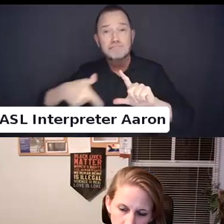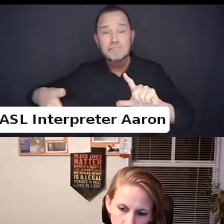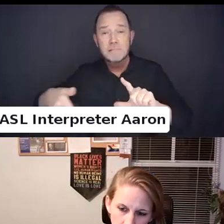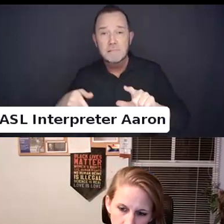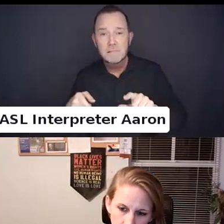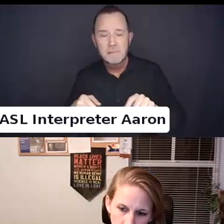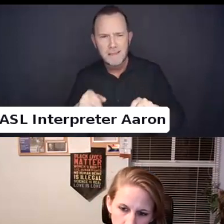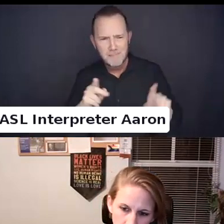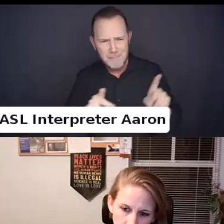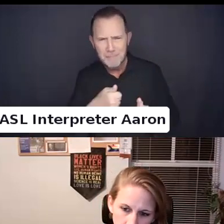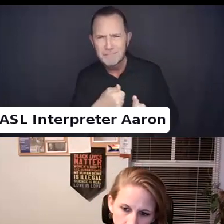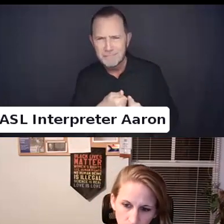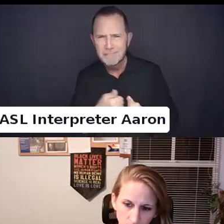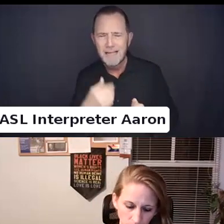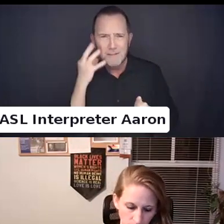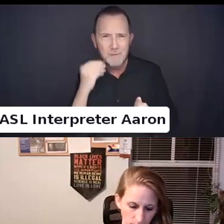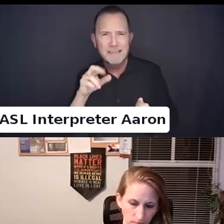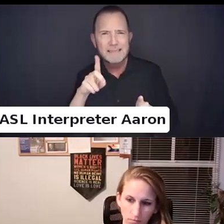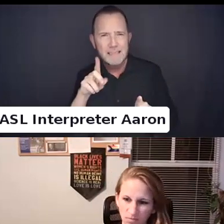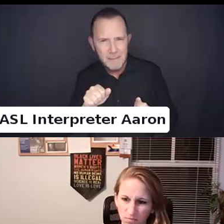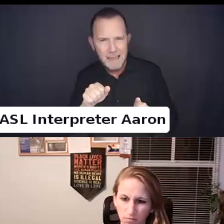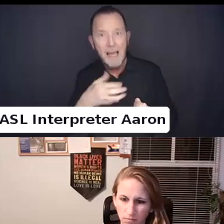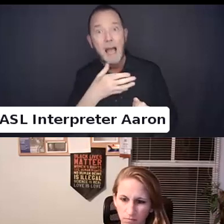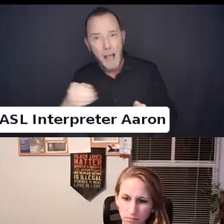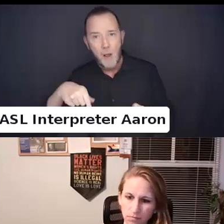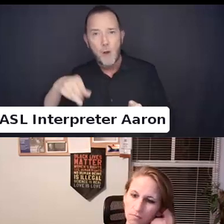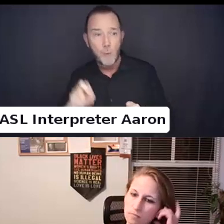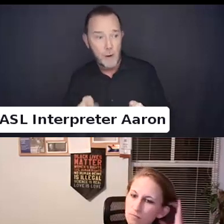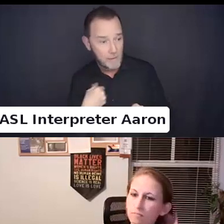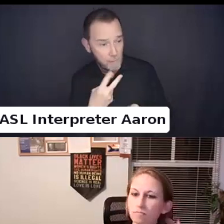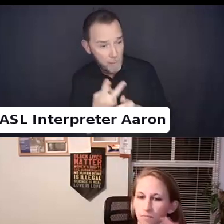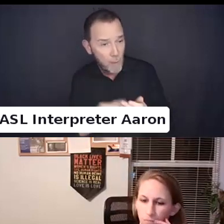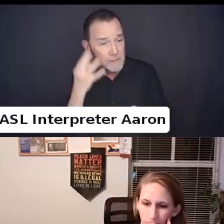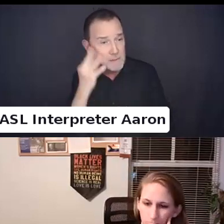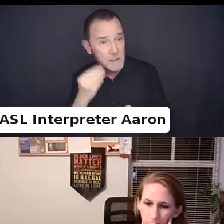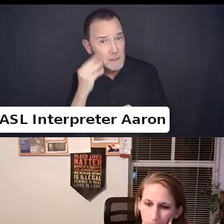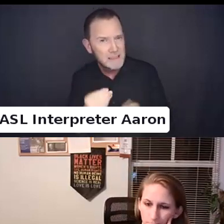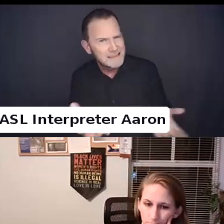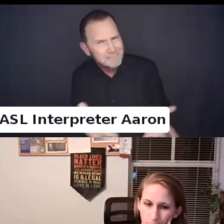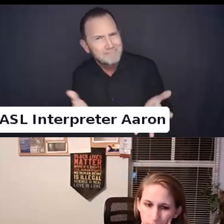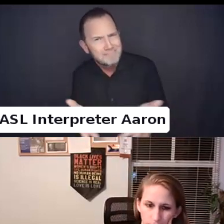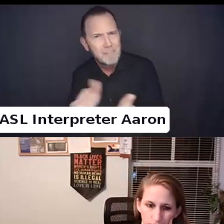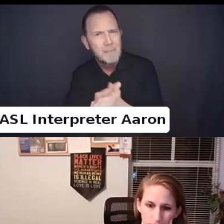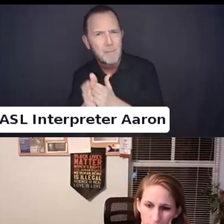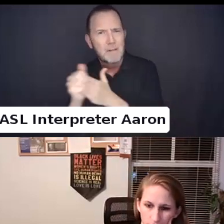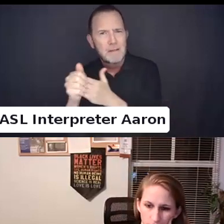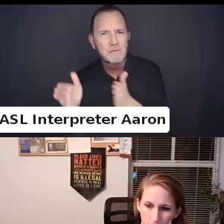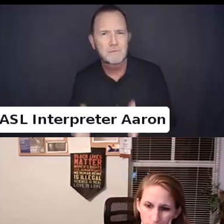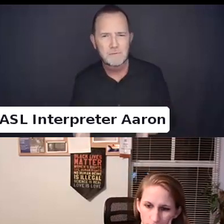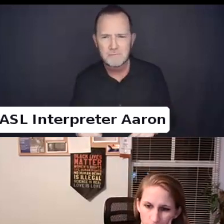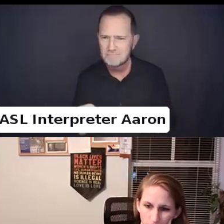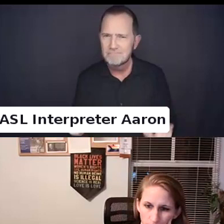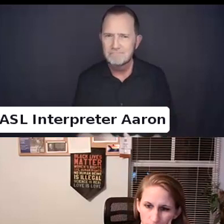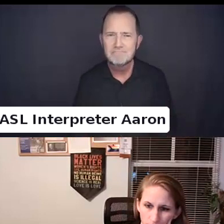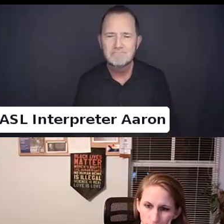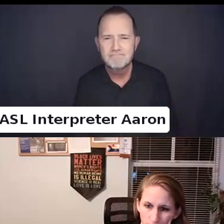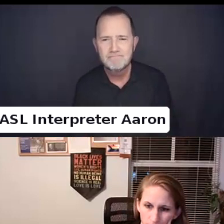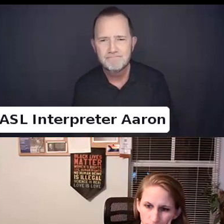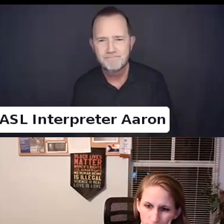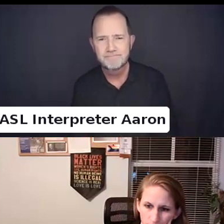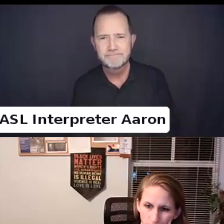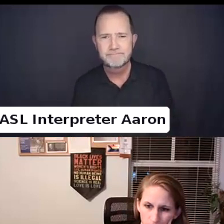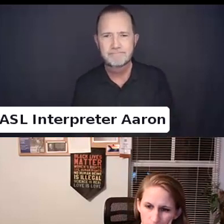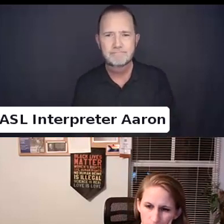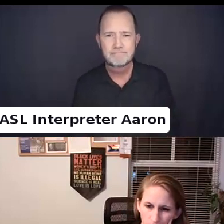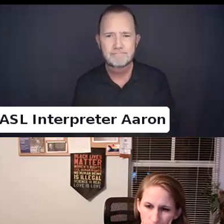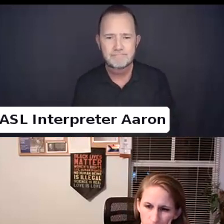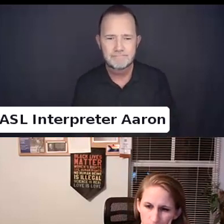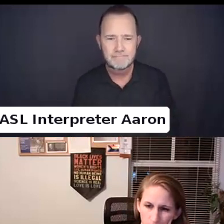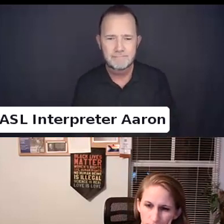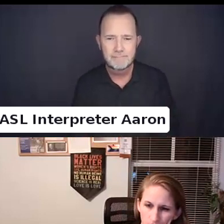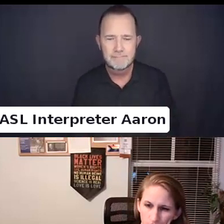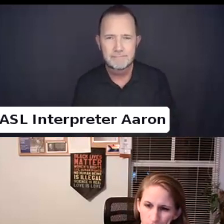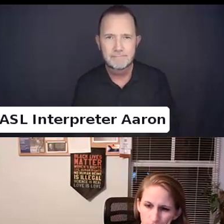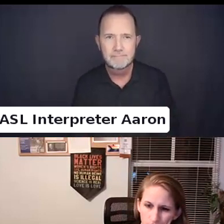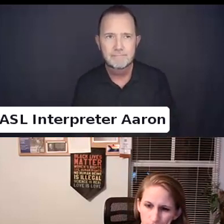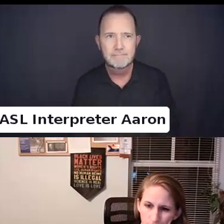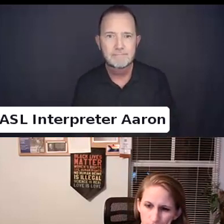People with lived experience with disabilities as well.